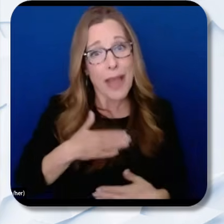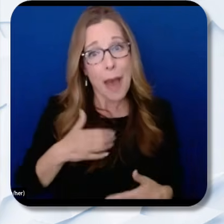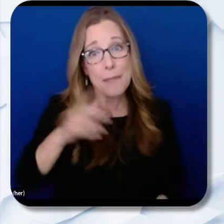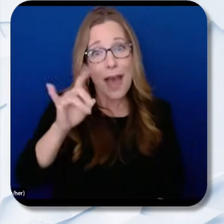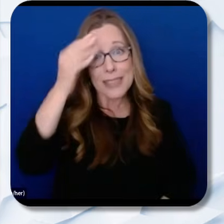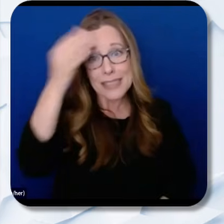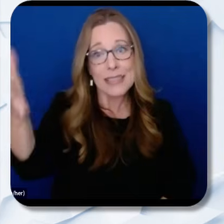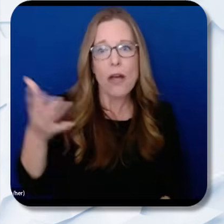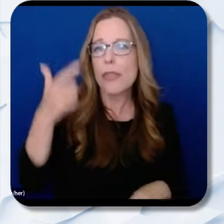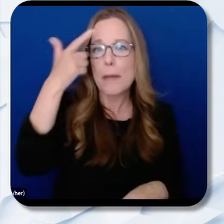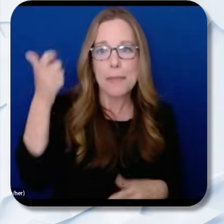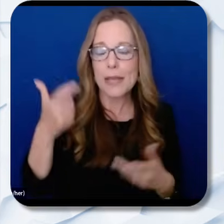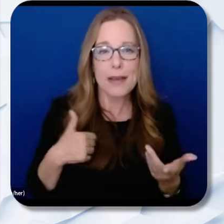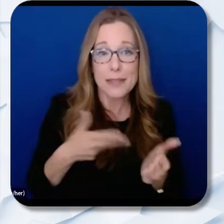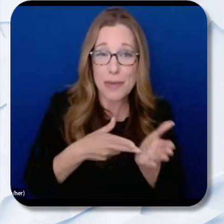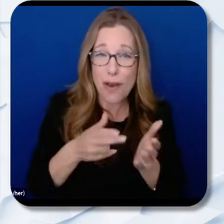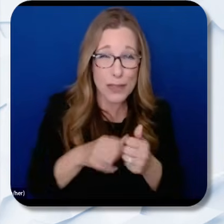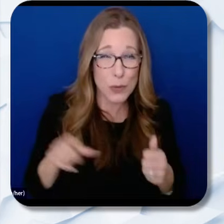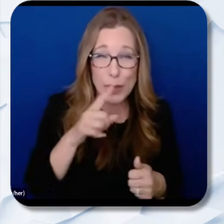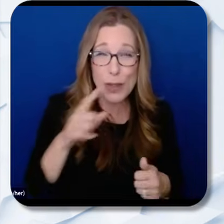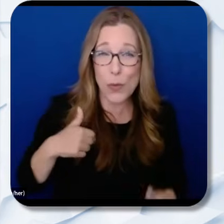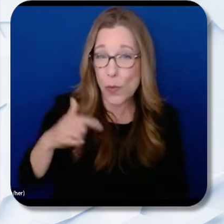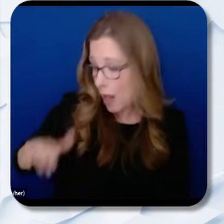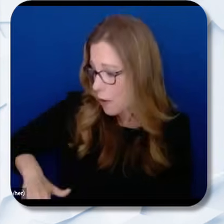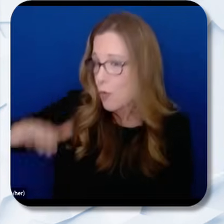I had, you know, been taught growing up that asking for help could bring